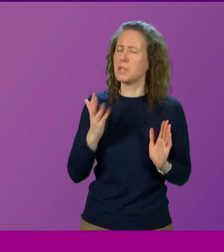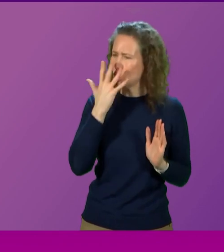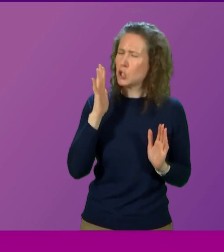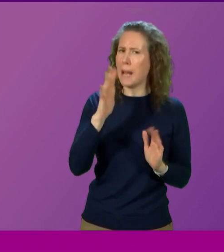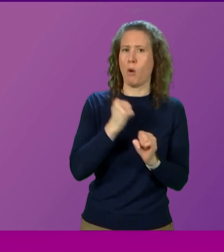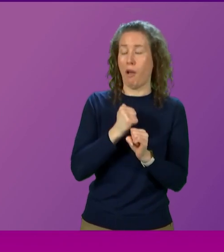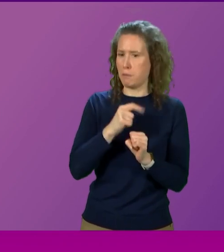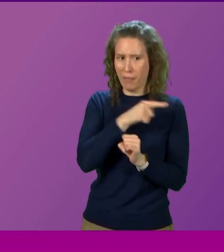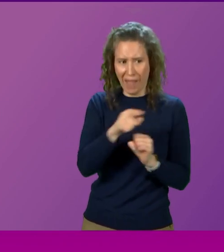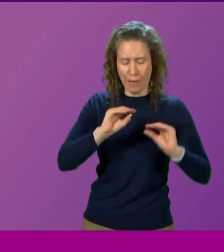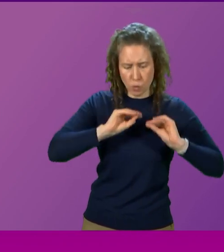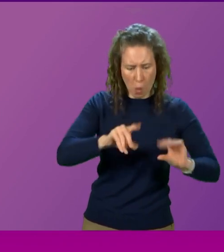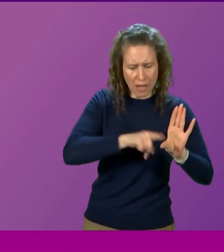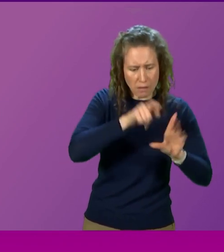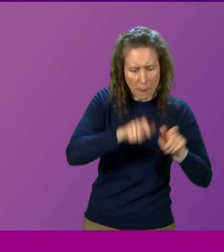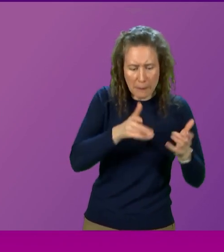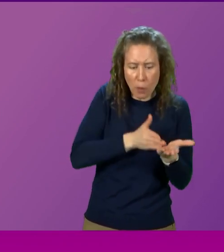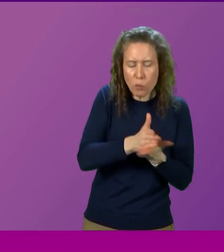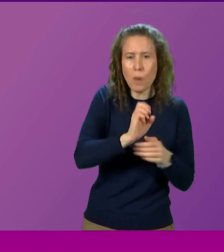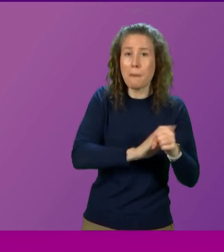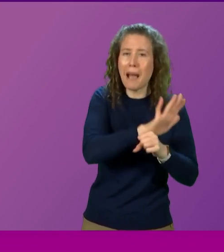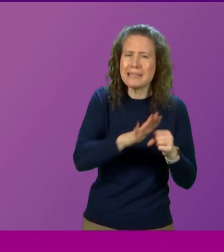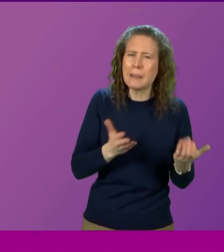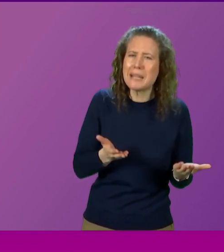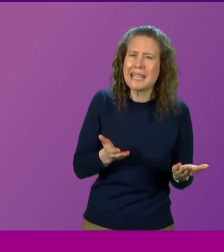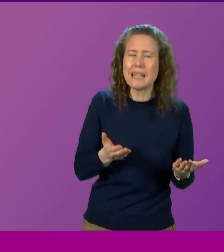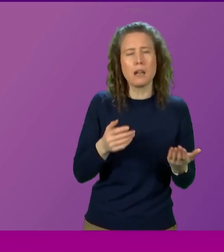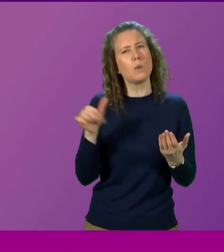taught our young people through the pandemic.